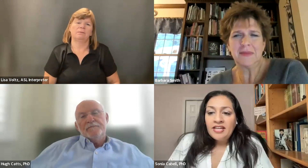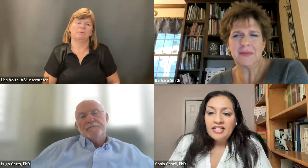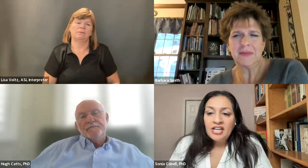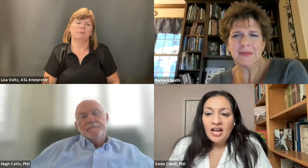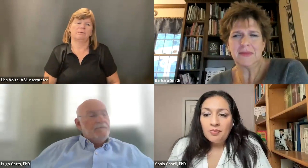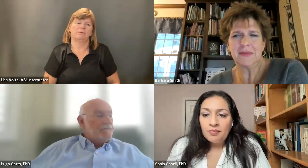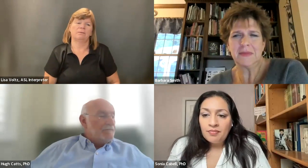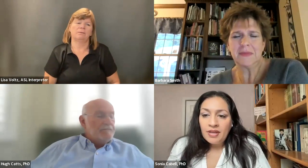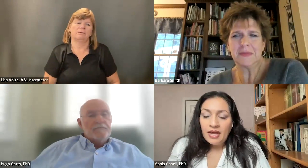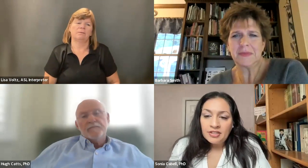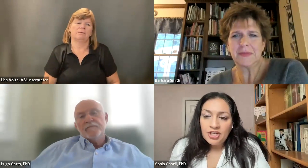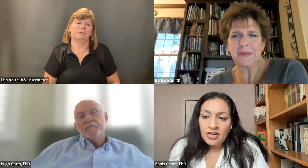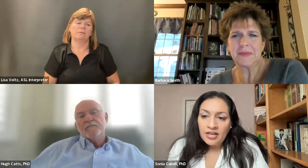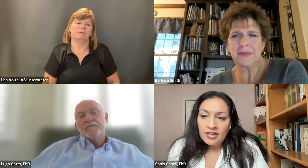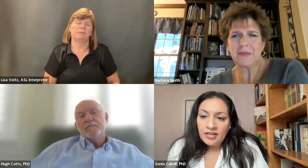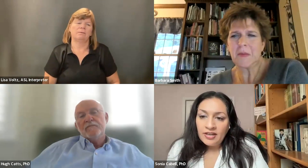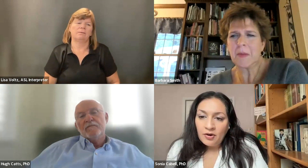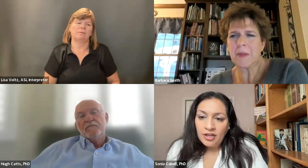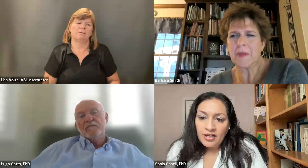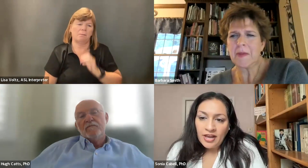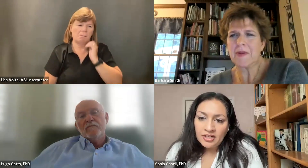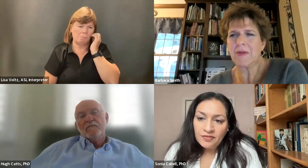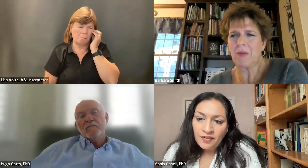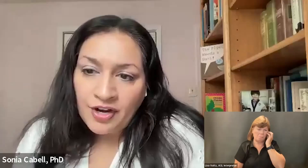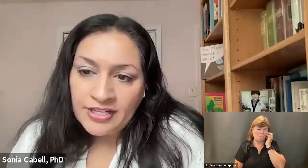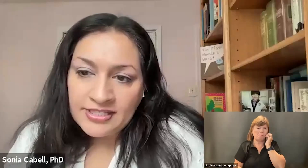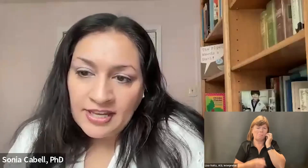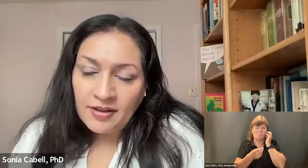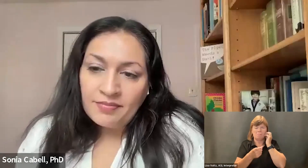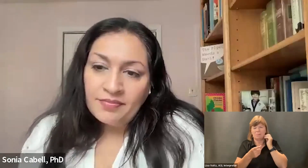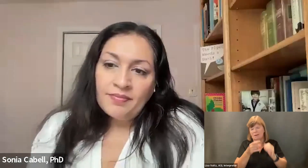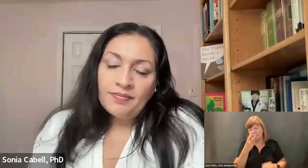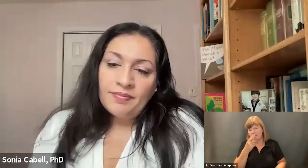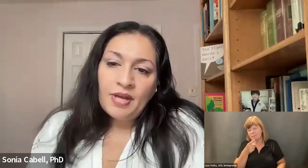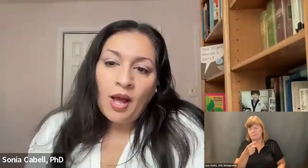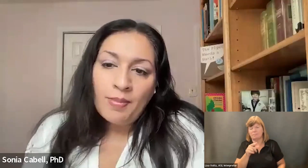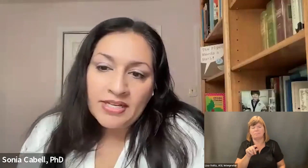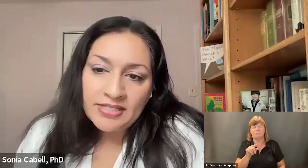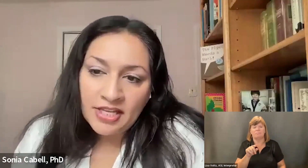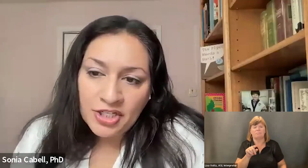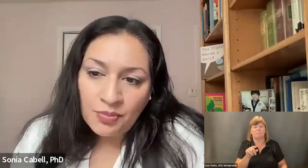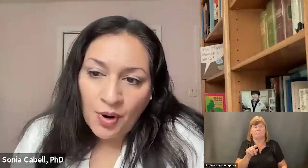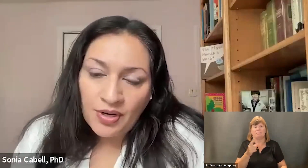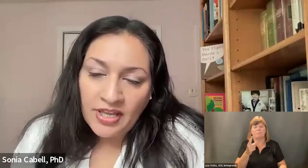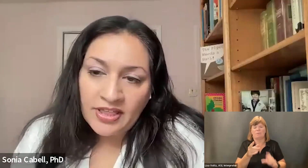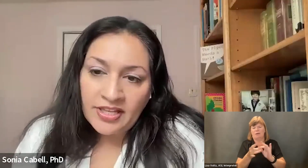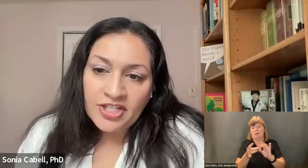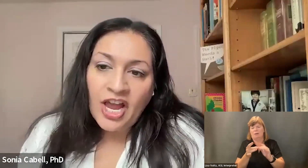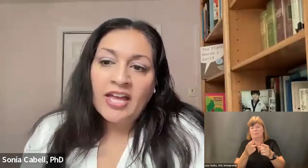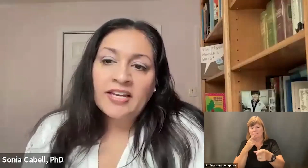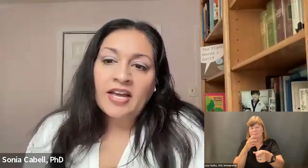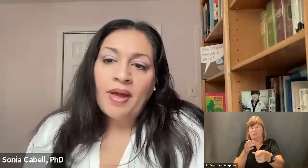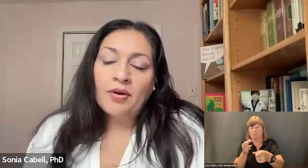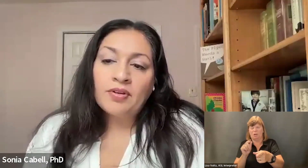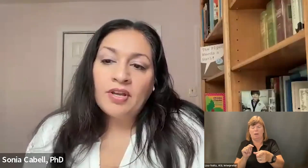um I like um uh Jenna or Jana Echeveria's um comment that she wrote in the chat about